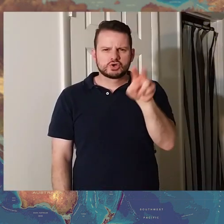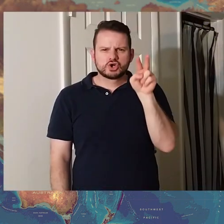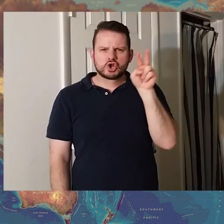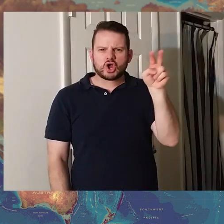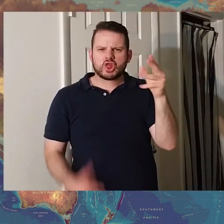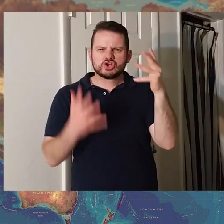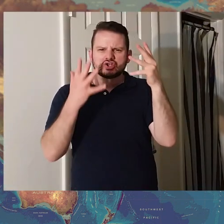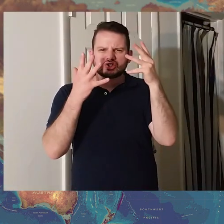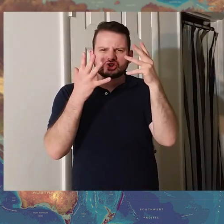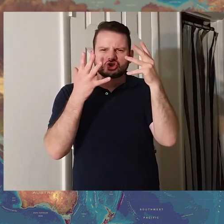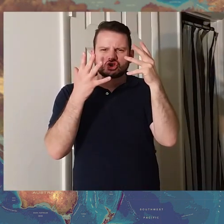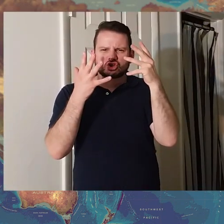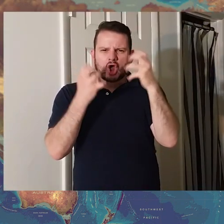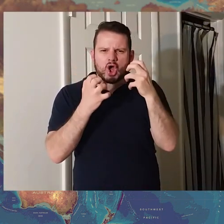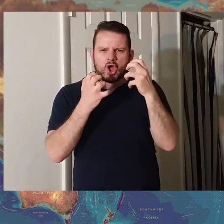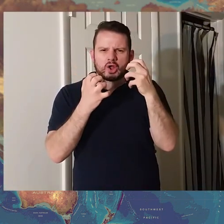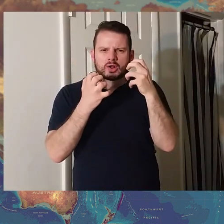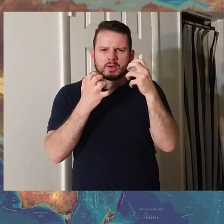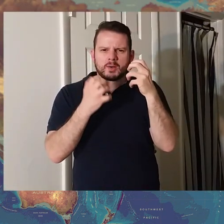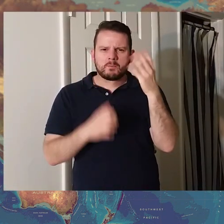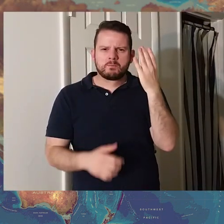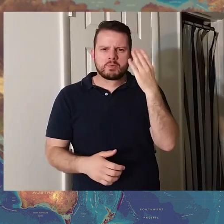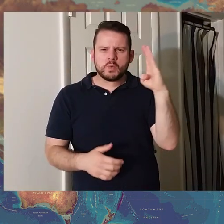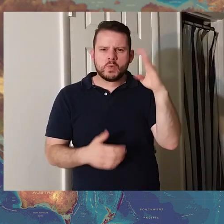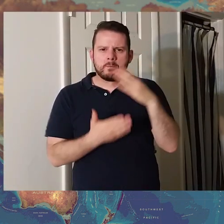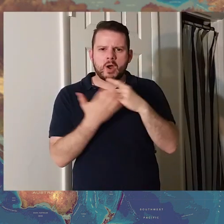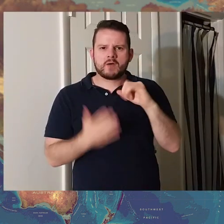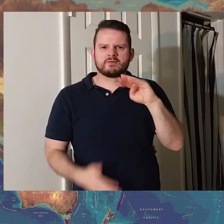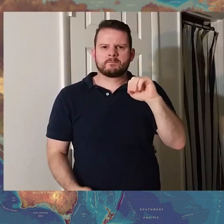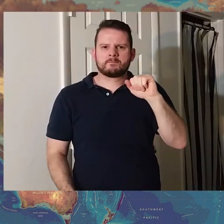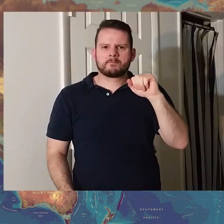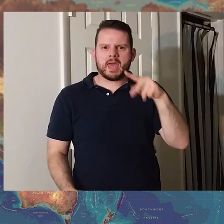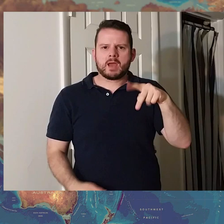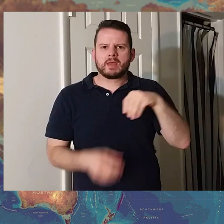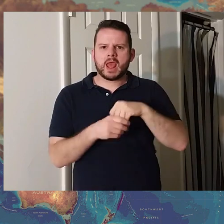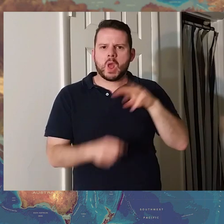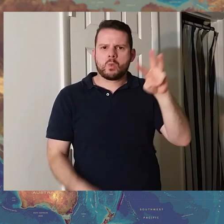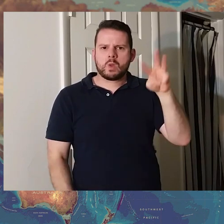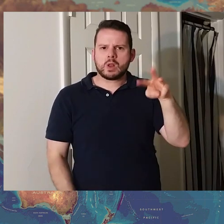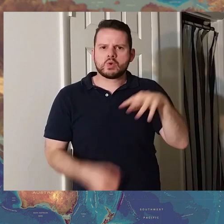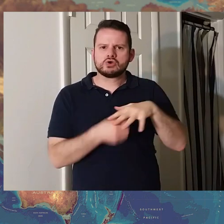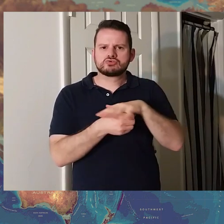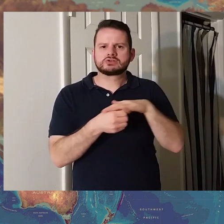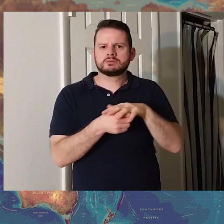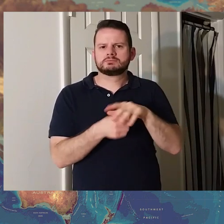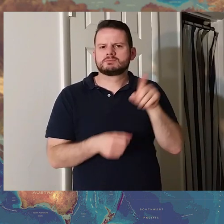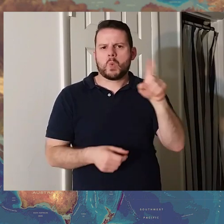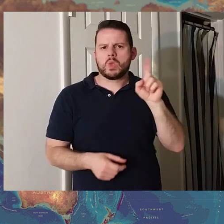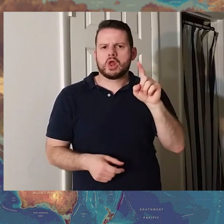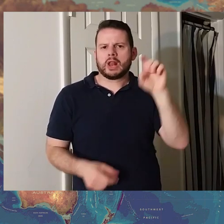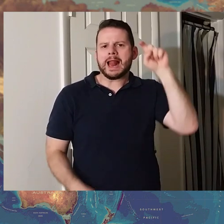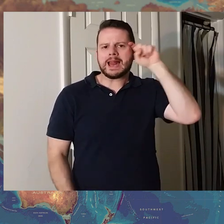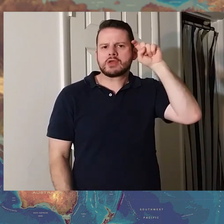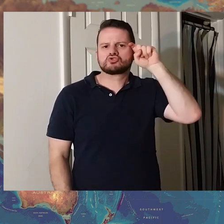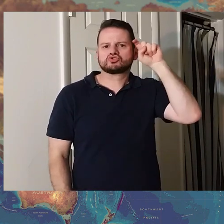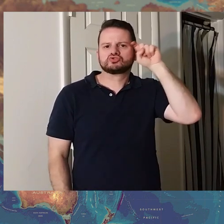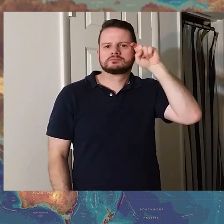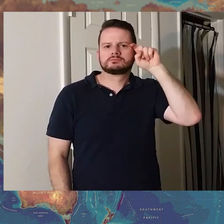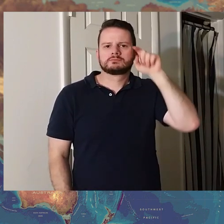Notice the dark blue part of the map in the Walloon region, specifically in Liège.